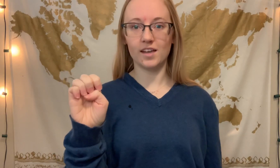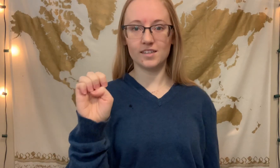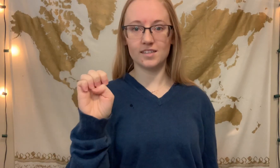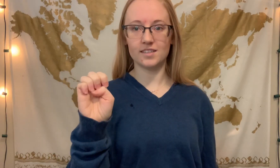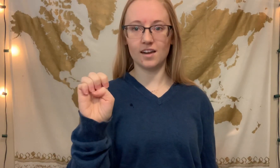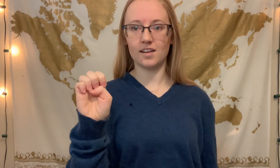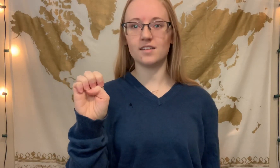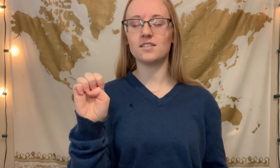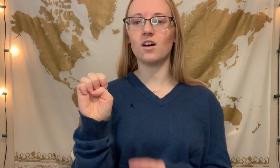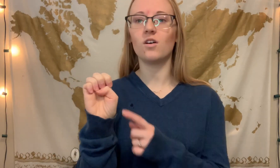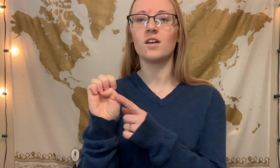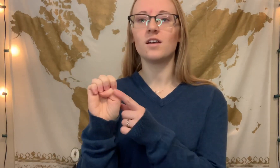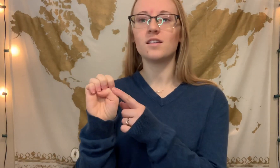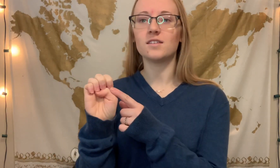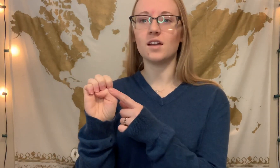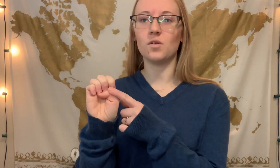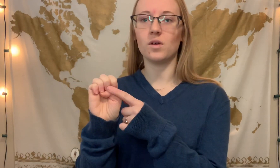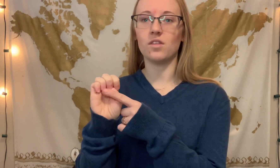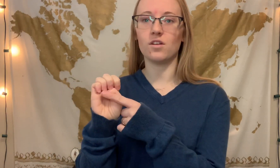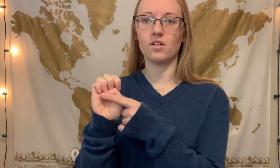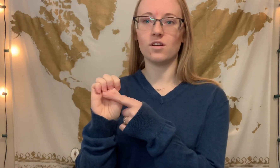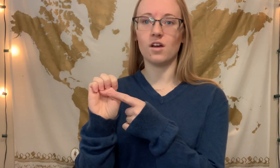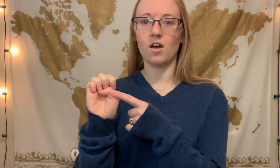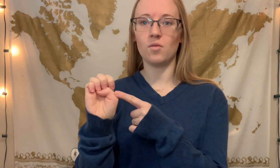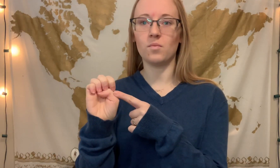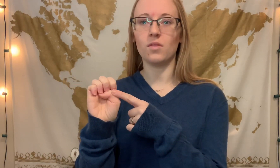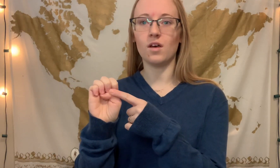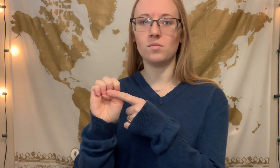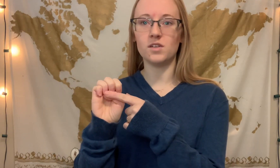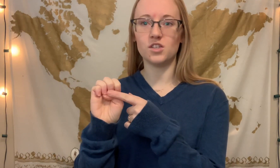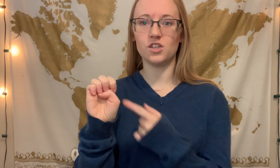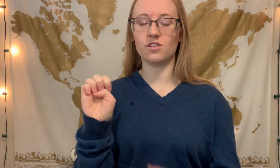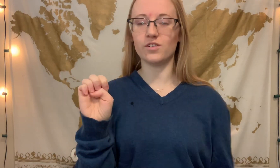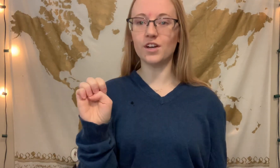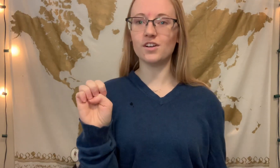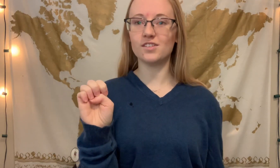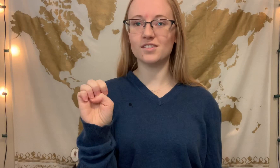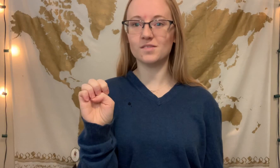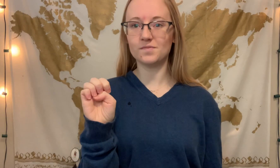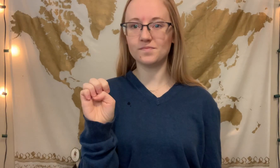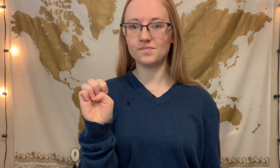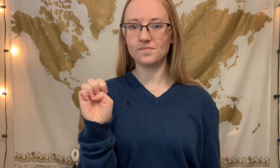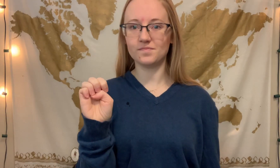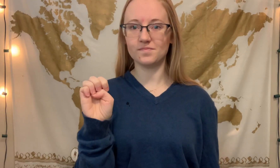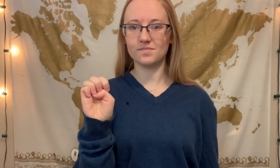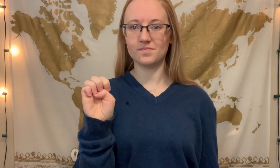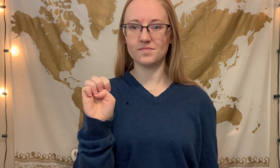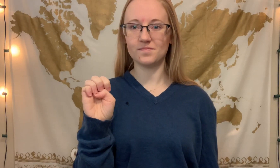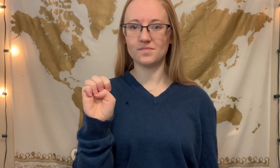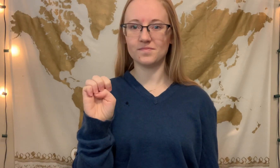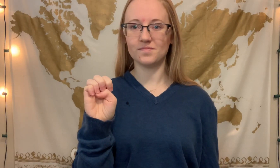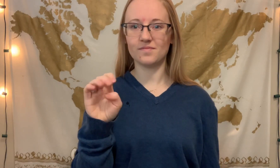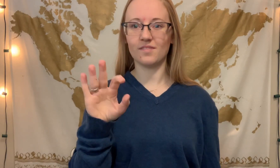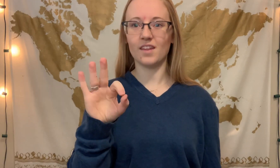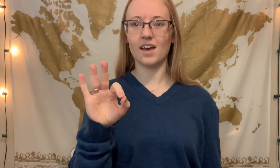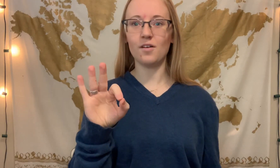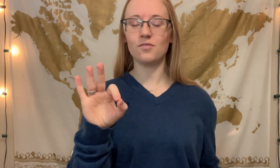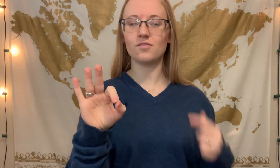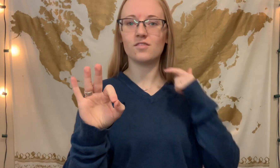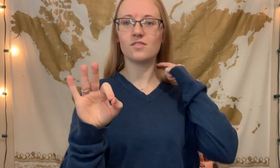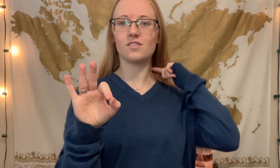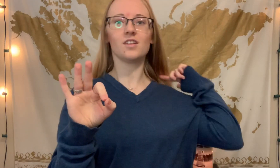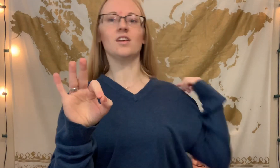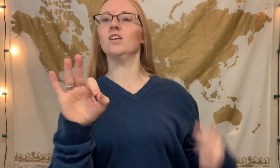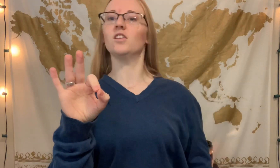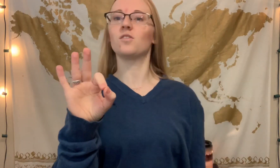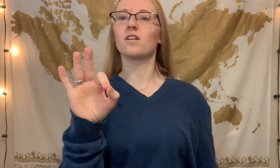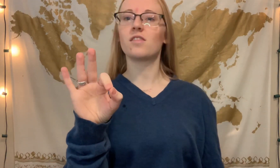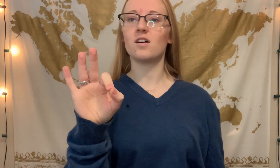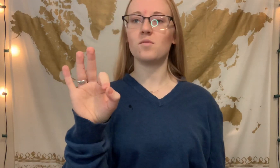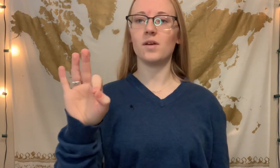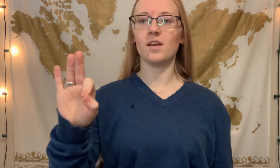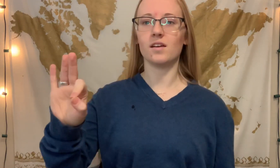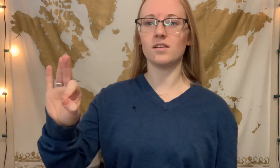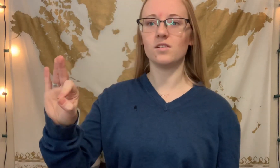to sign it. So sign it with your thumb touching your fingers. F, your thumb and